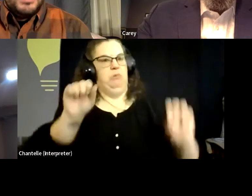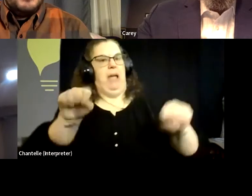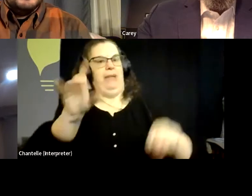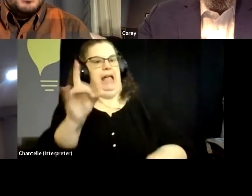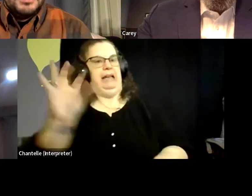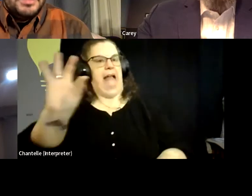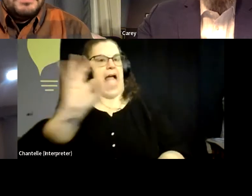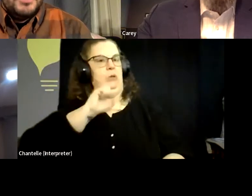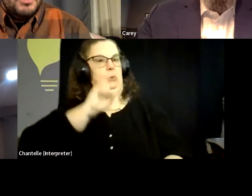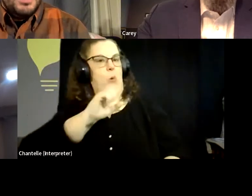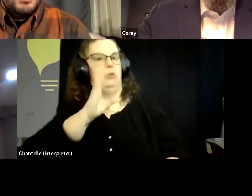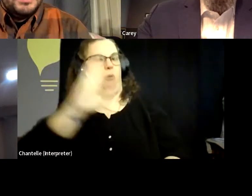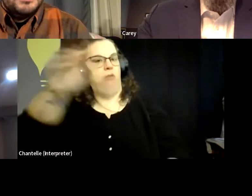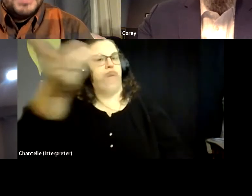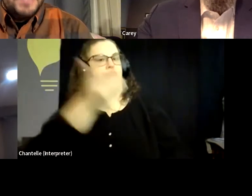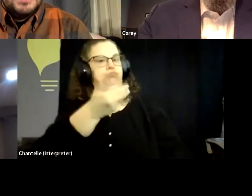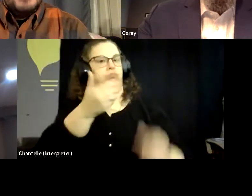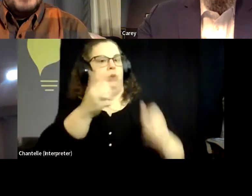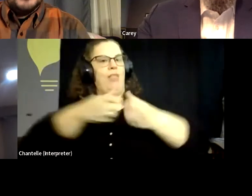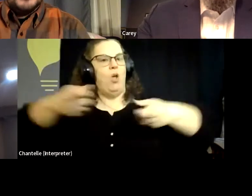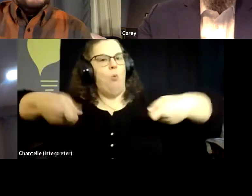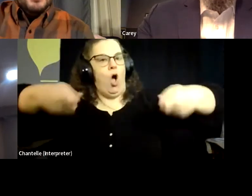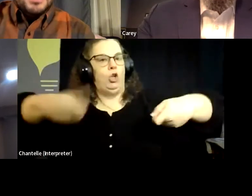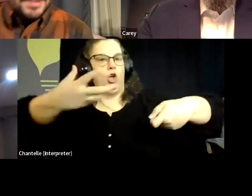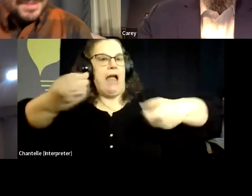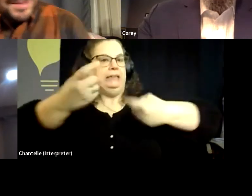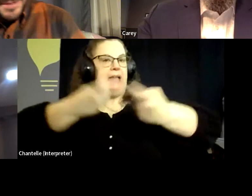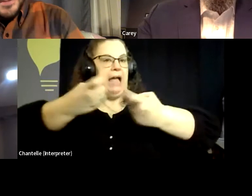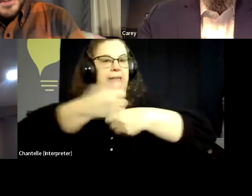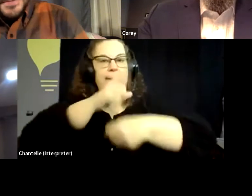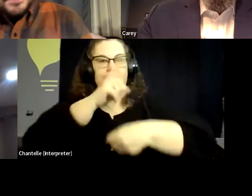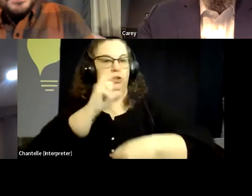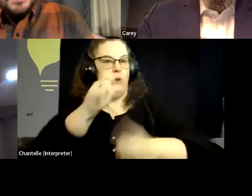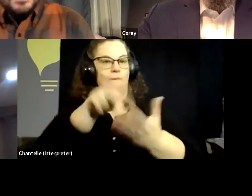get you out there with a walker and skates and make sure you don't